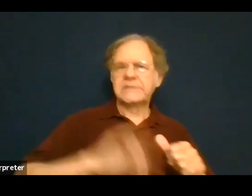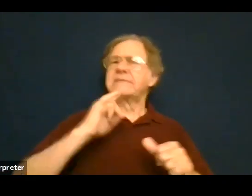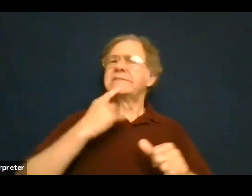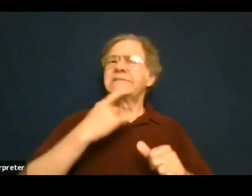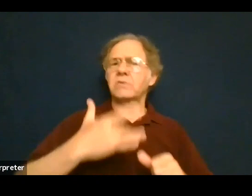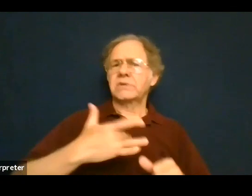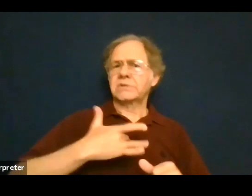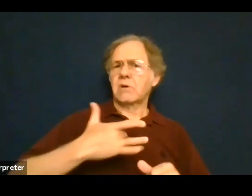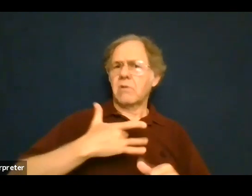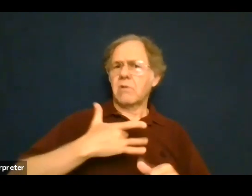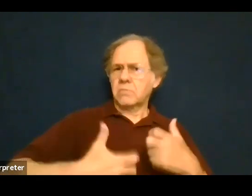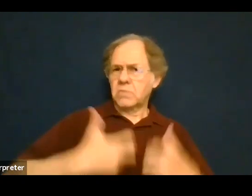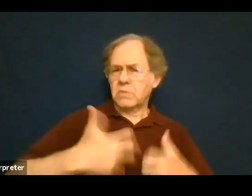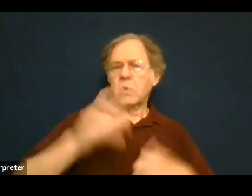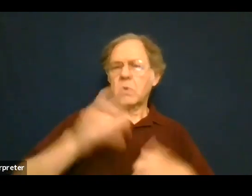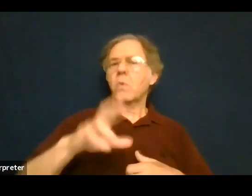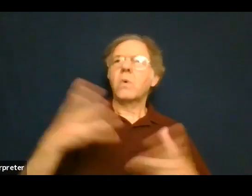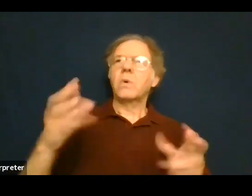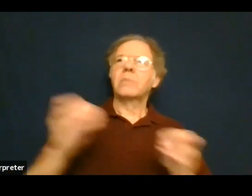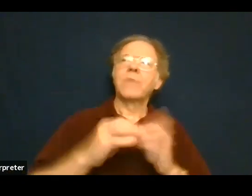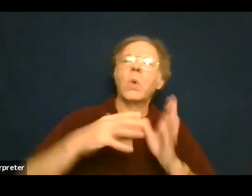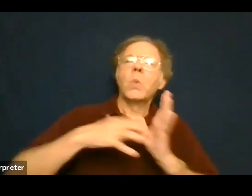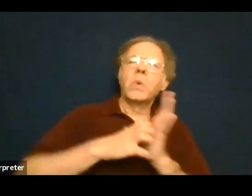or weakened immune system.